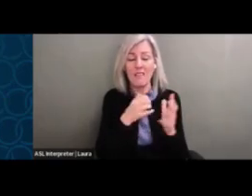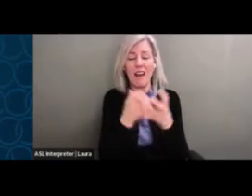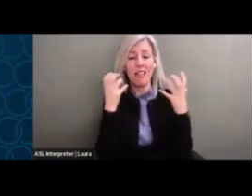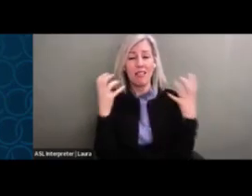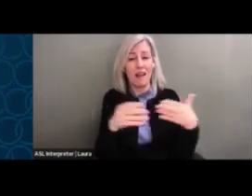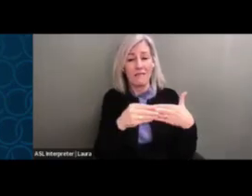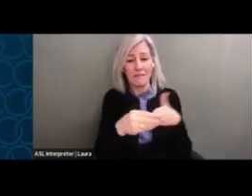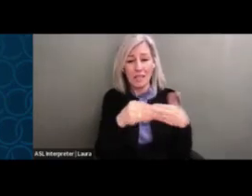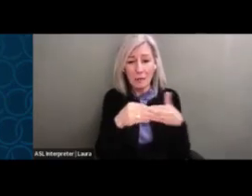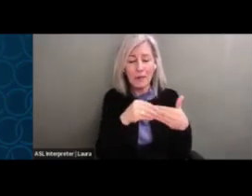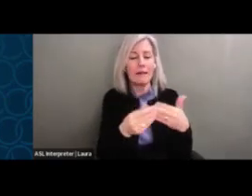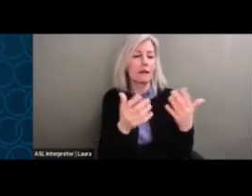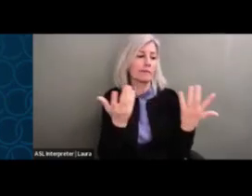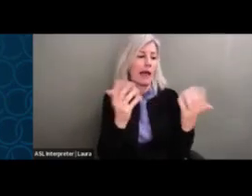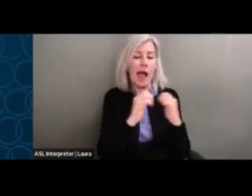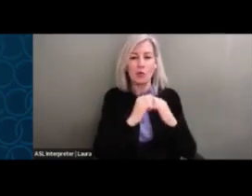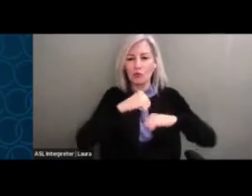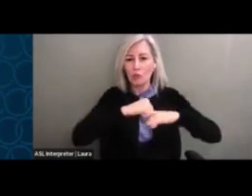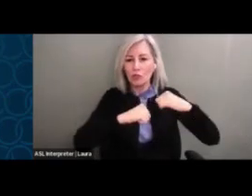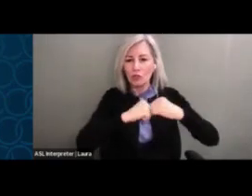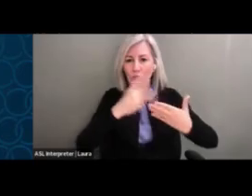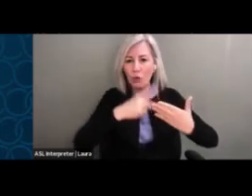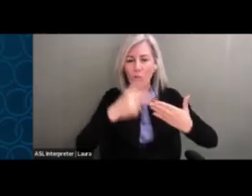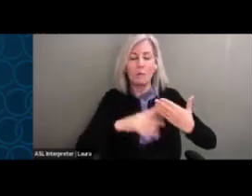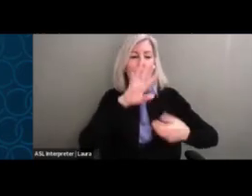Because home and community based services are optional,